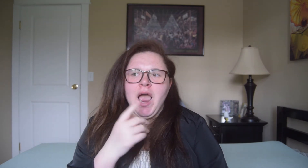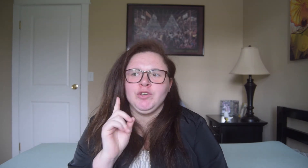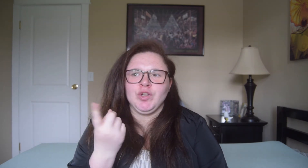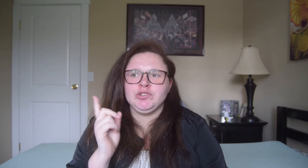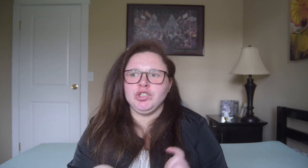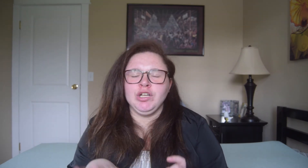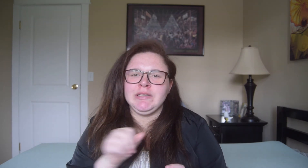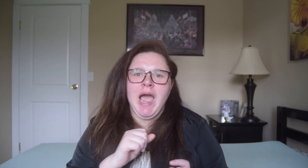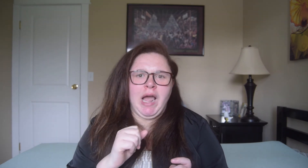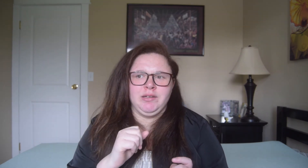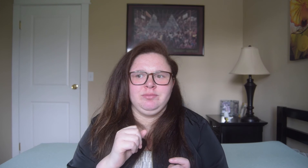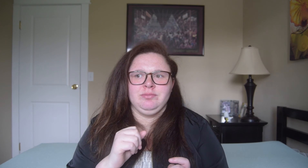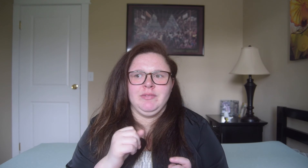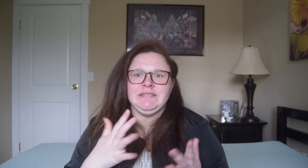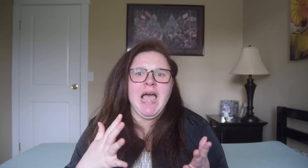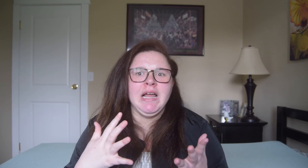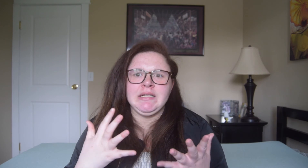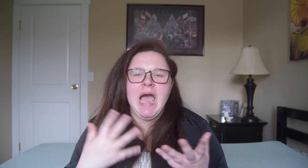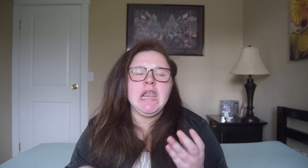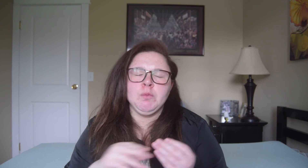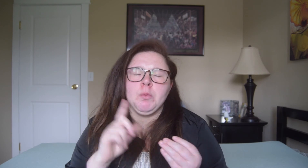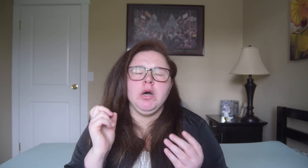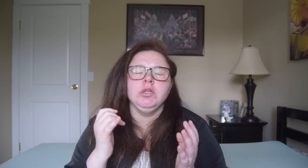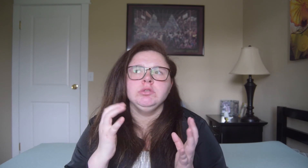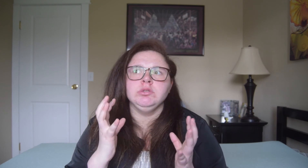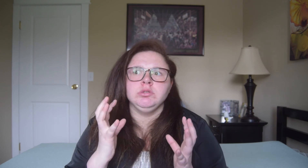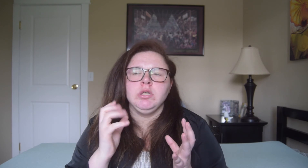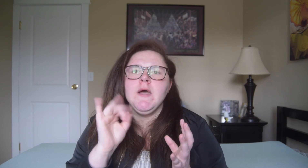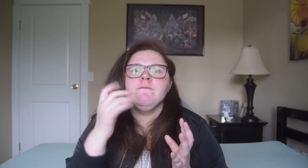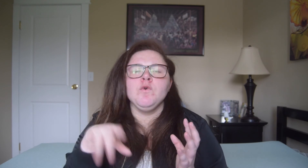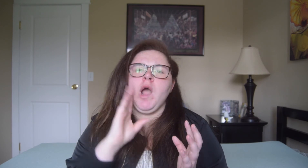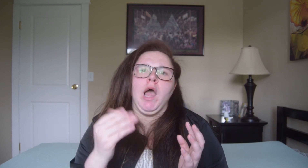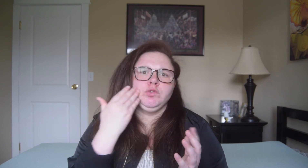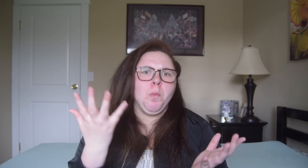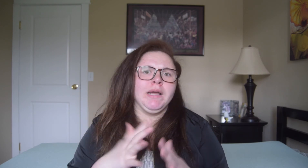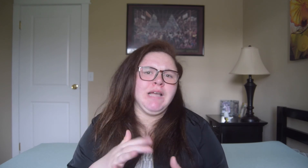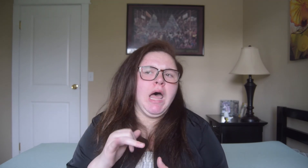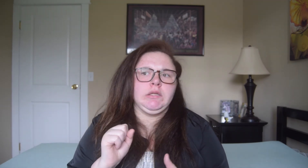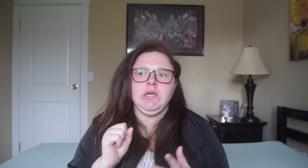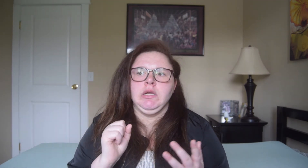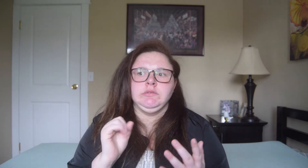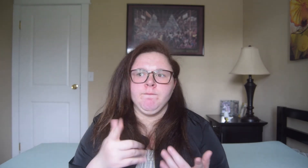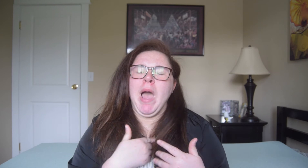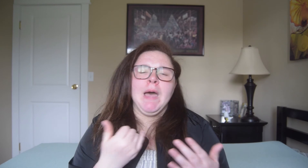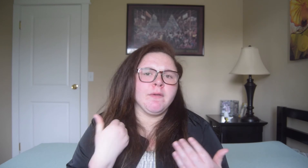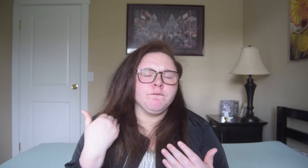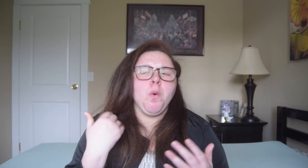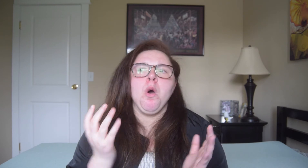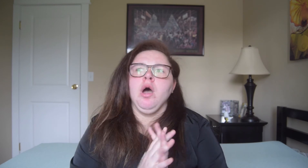I just couldn't take the anxiety anymore. If you guys know what having anxiety feels like